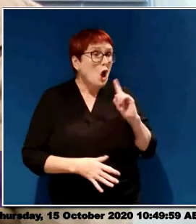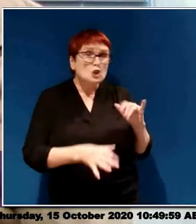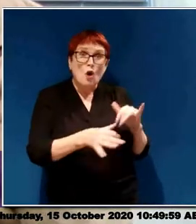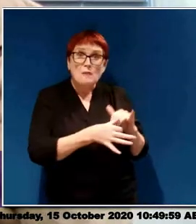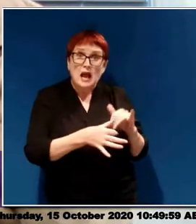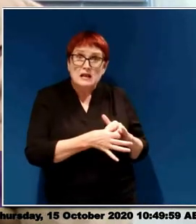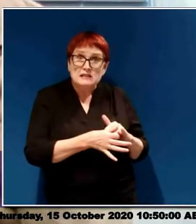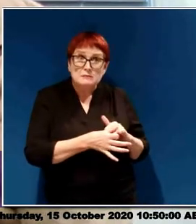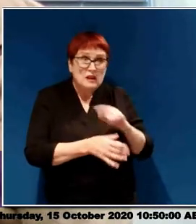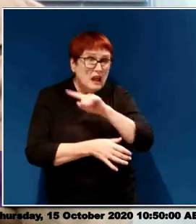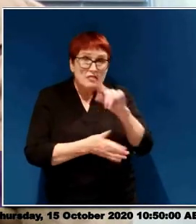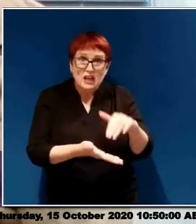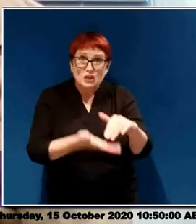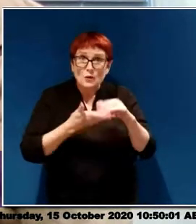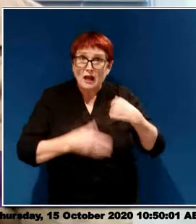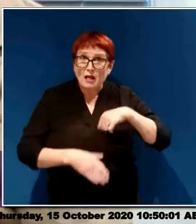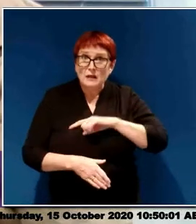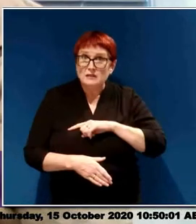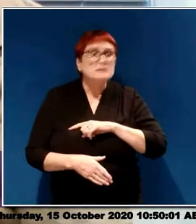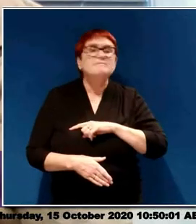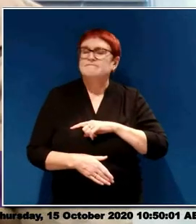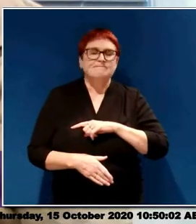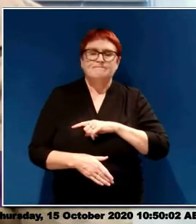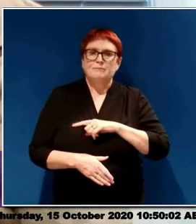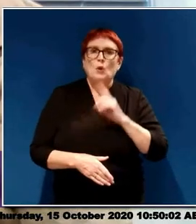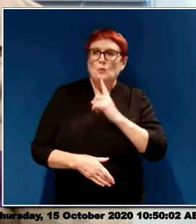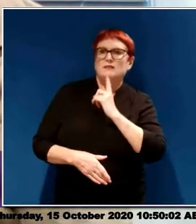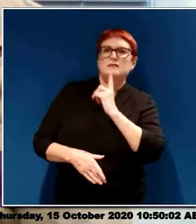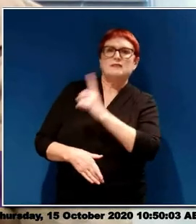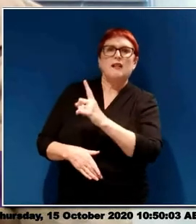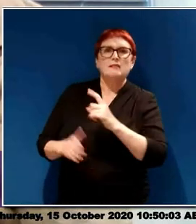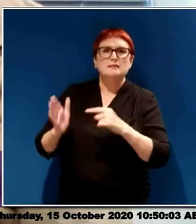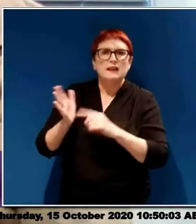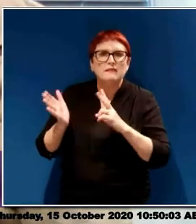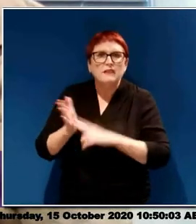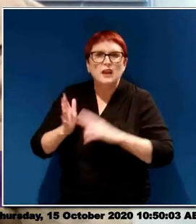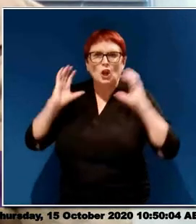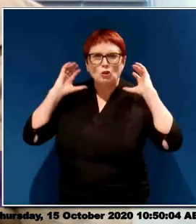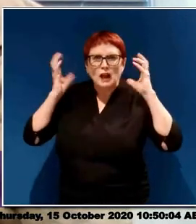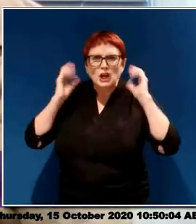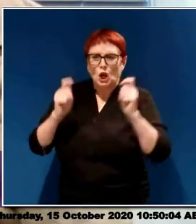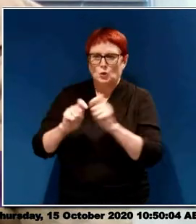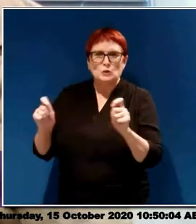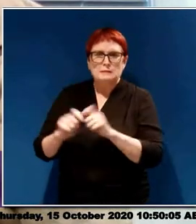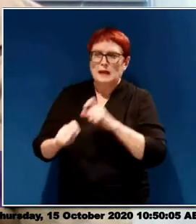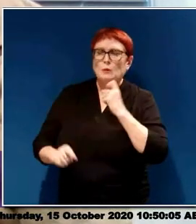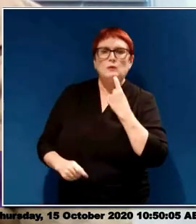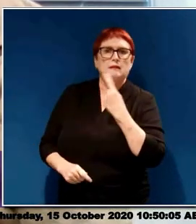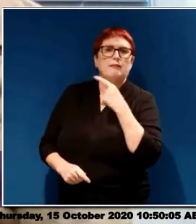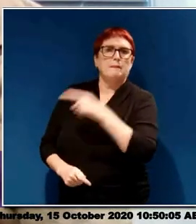go to the media because we have no other avenues to explore." And the media's always been the last -